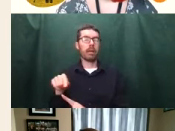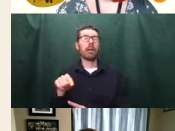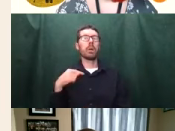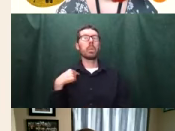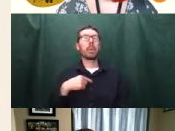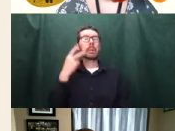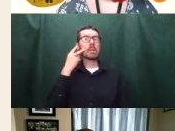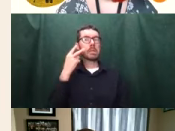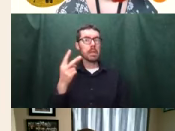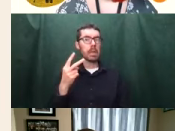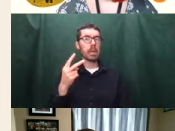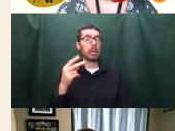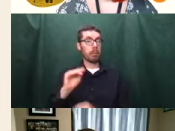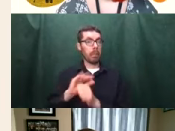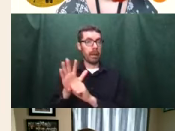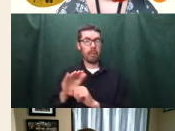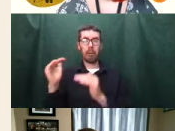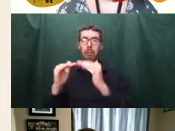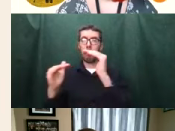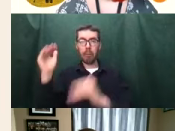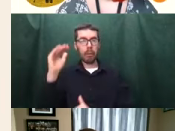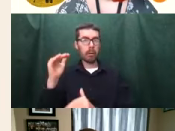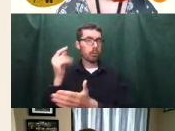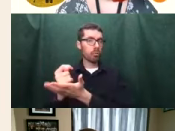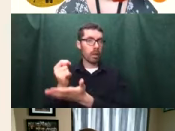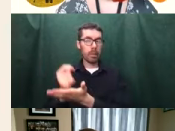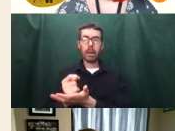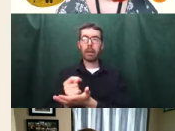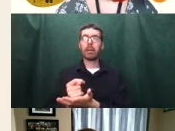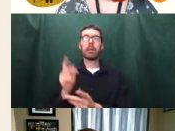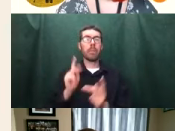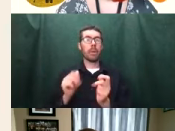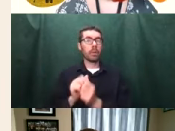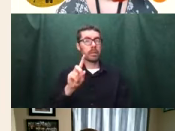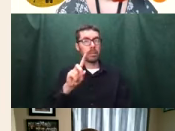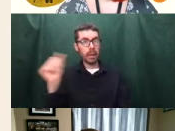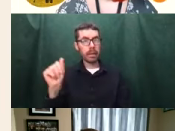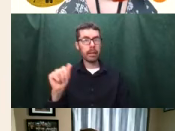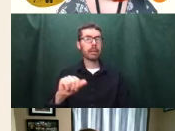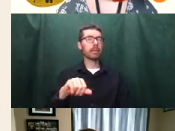treatment of disabled people in other marginalized communities and intersecting identities, um,